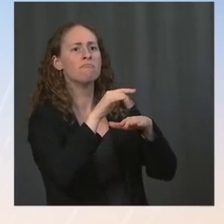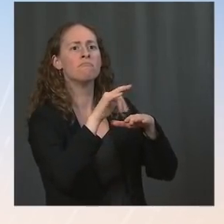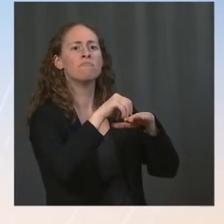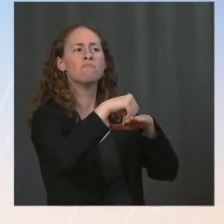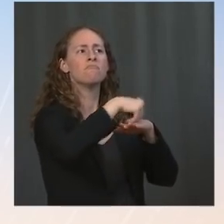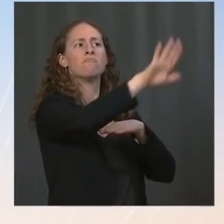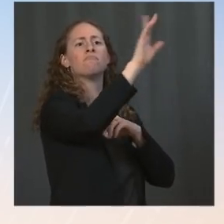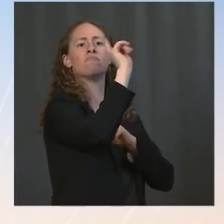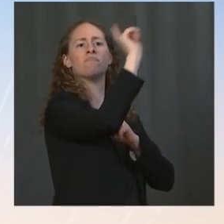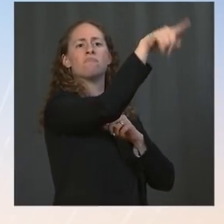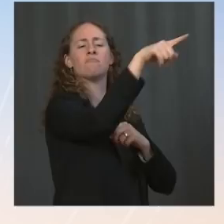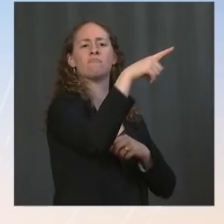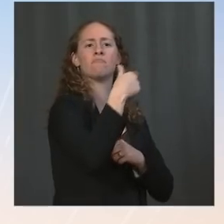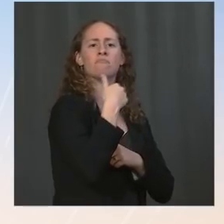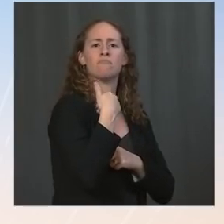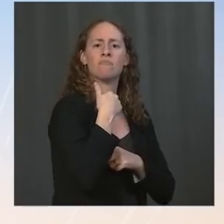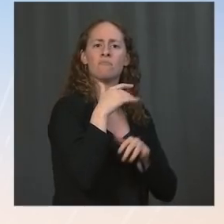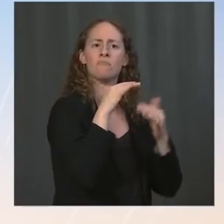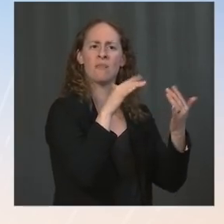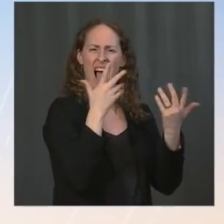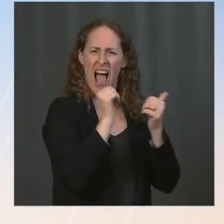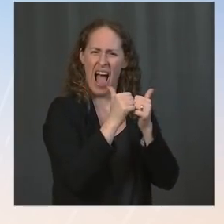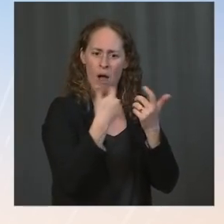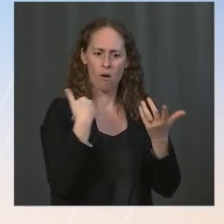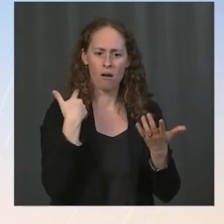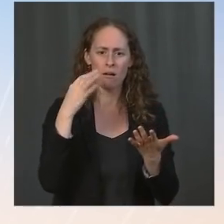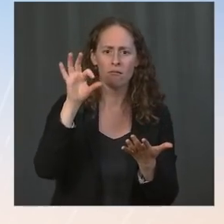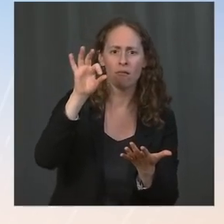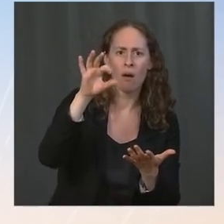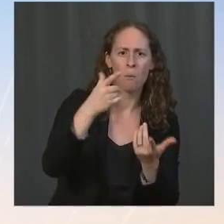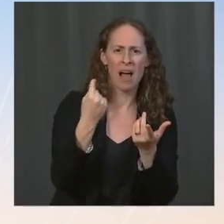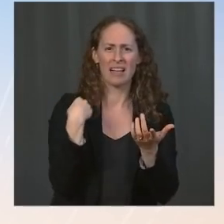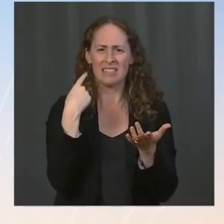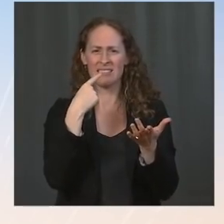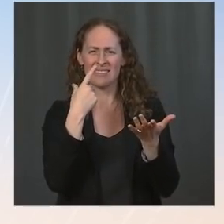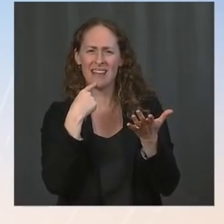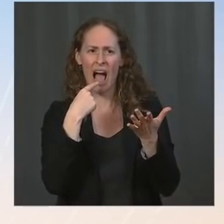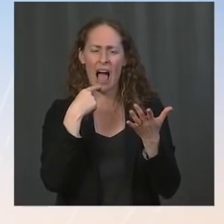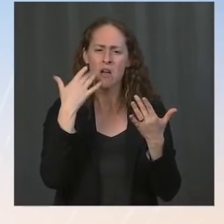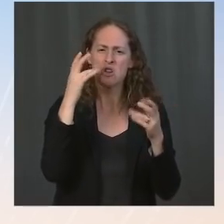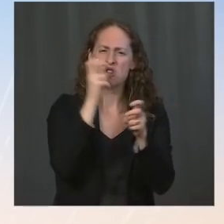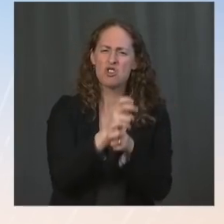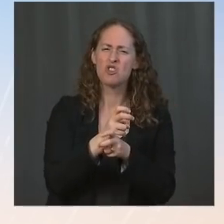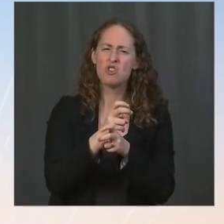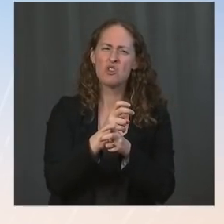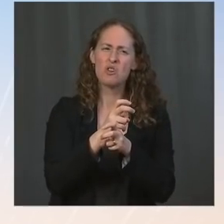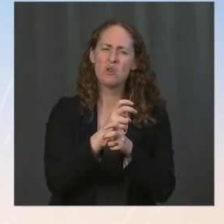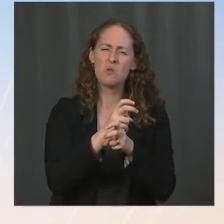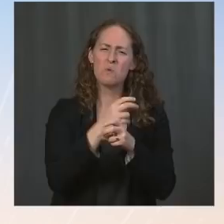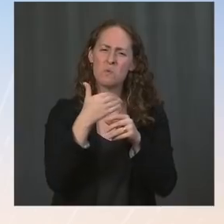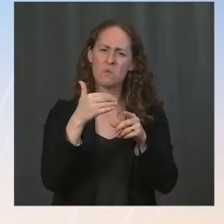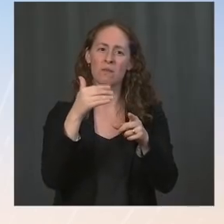that is going to fill the black hole. That remains the case. But I will say, if you just take a step back beyond yesterday,